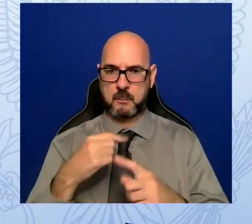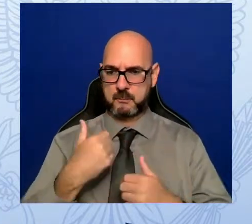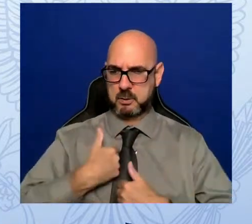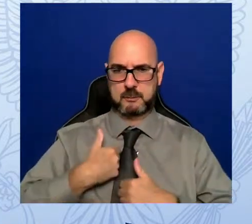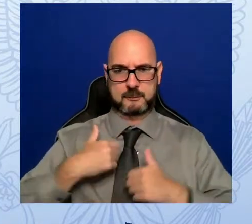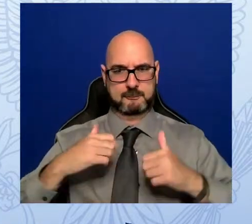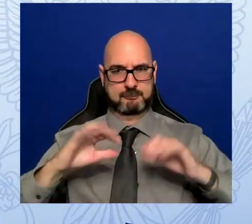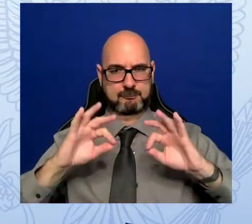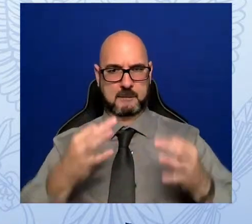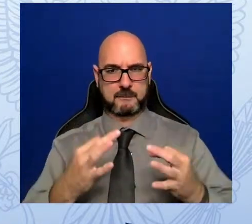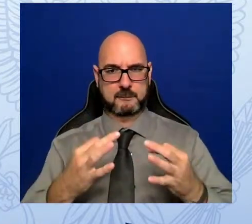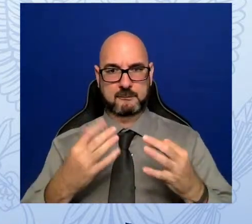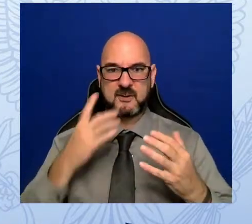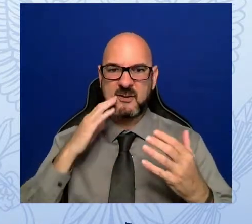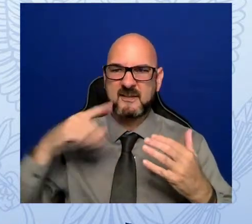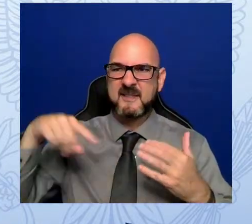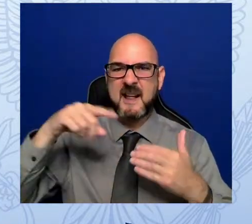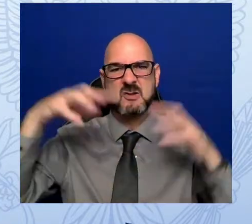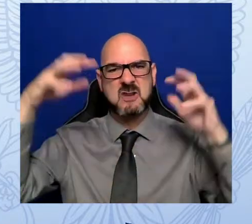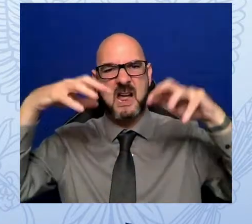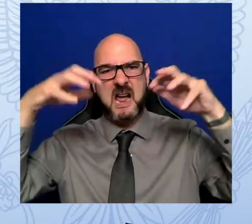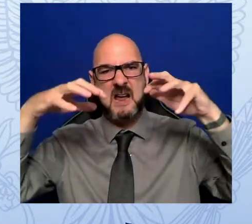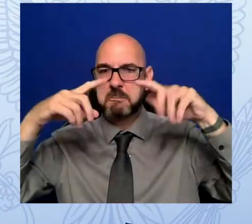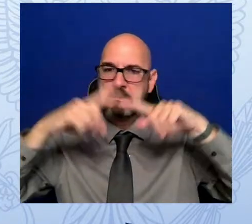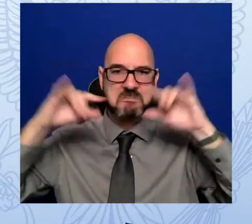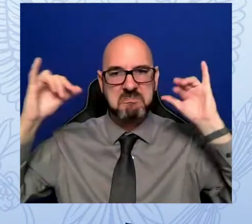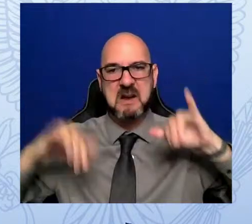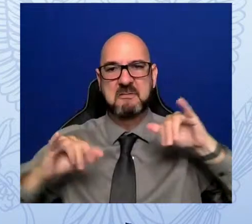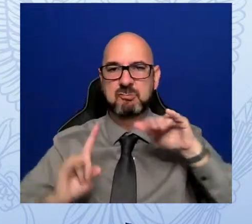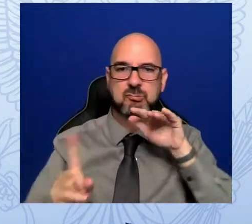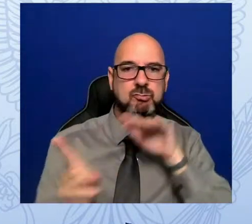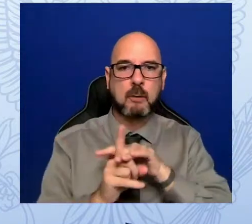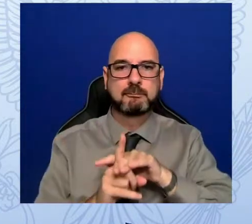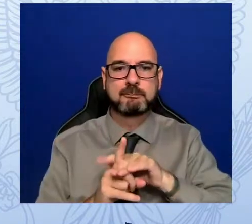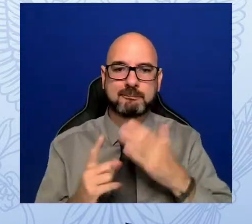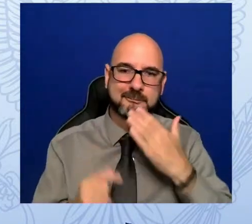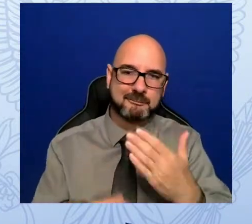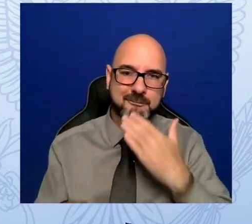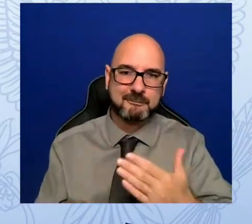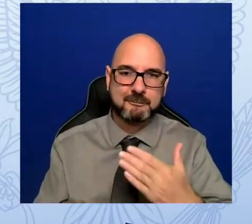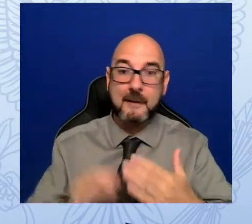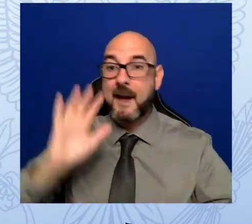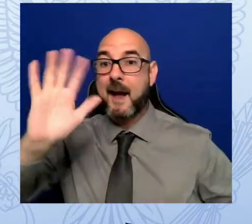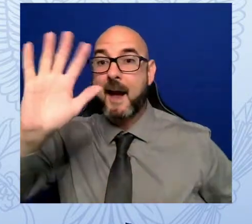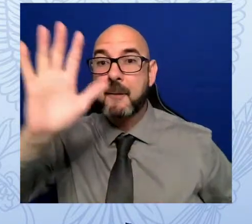Before I go any further, I just wanted to say, Mom, hi. I'm talking at the White House. That's pretty cool.